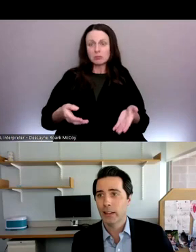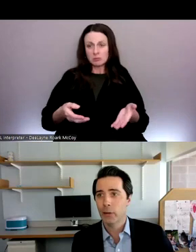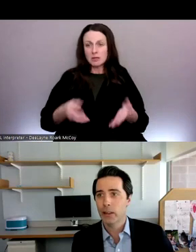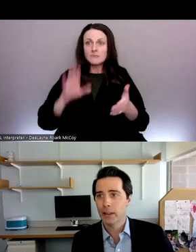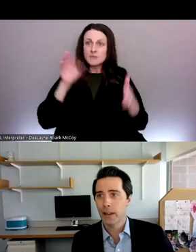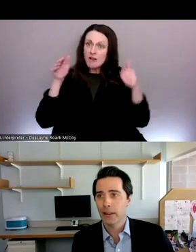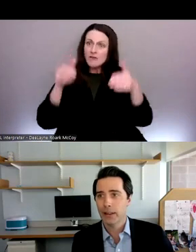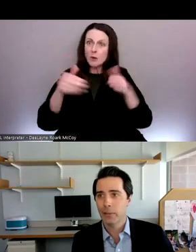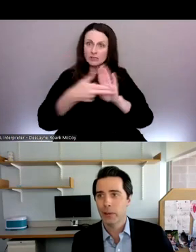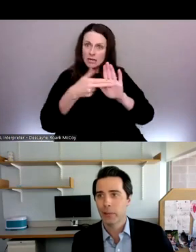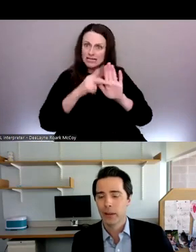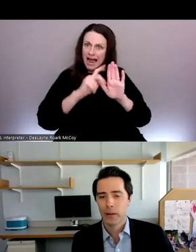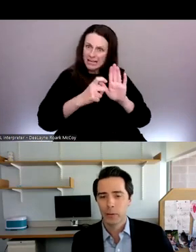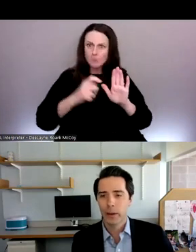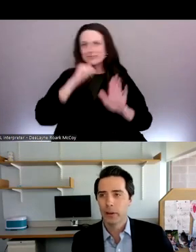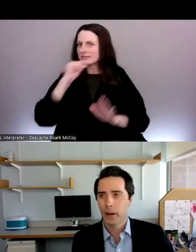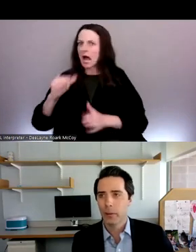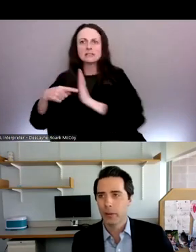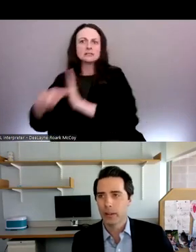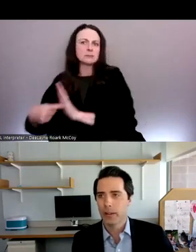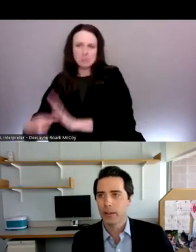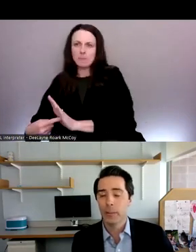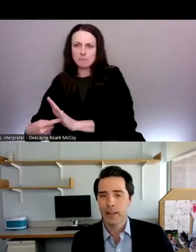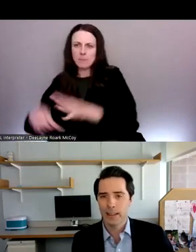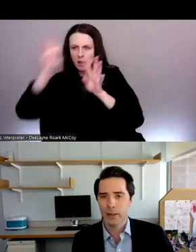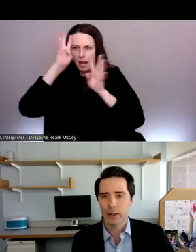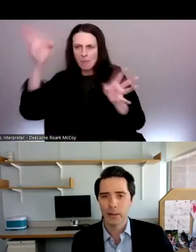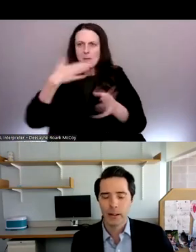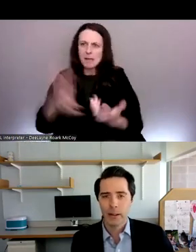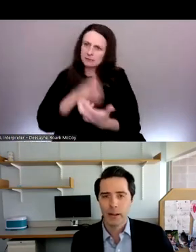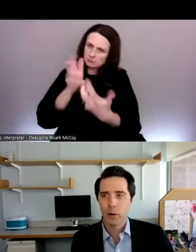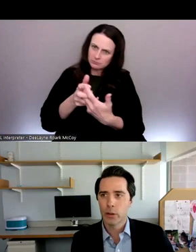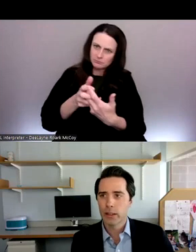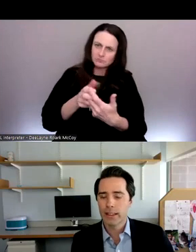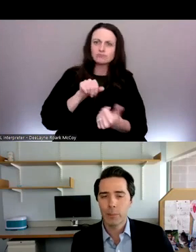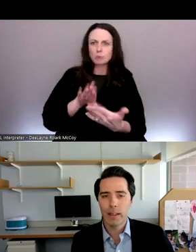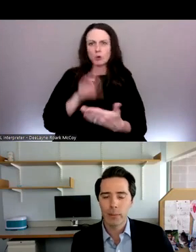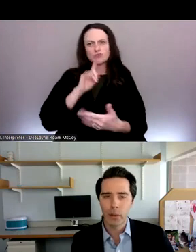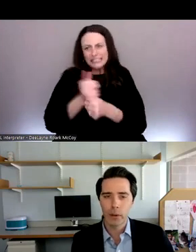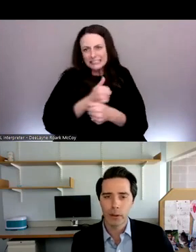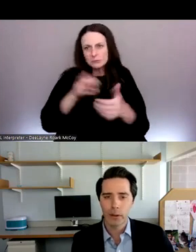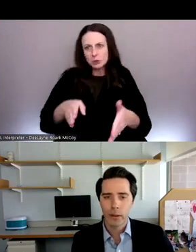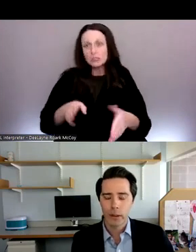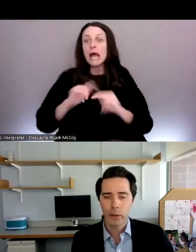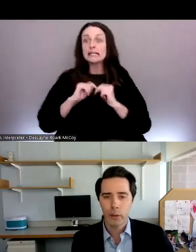diagnosis and not the symptom we're able to come up with the the best answer and